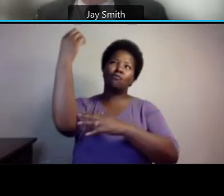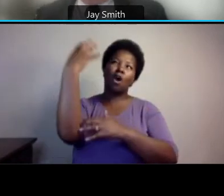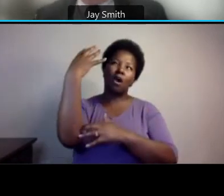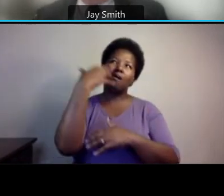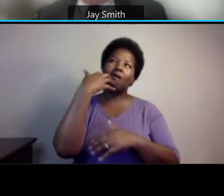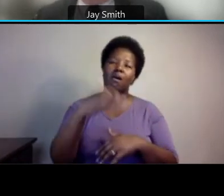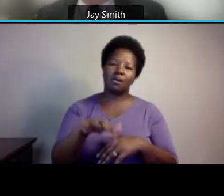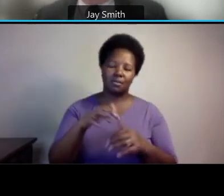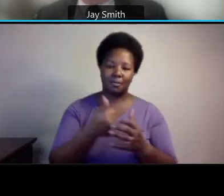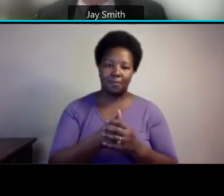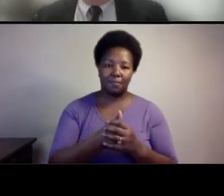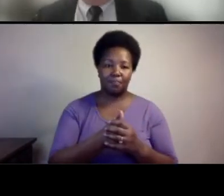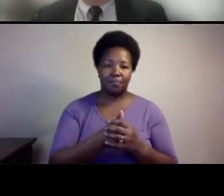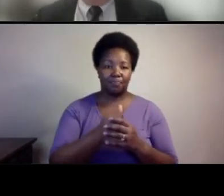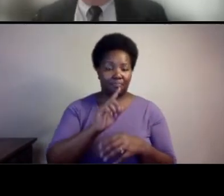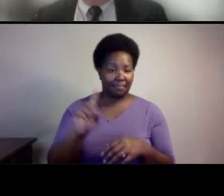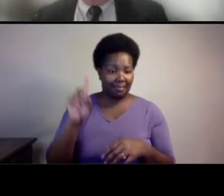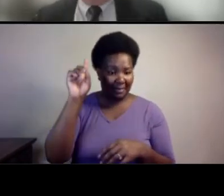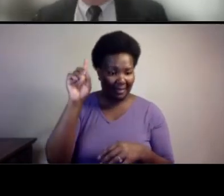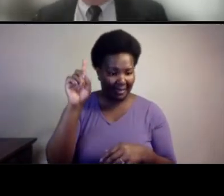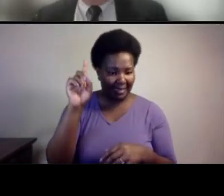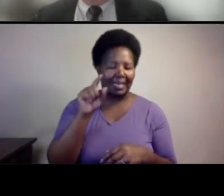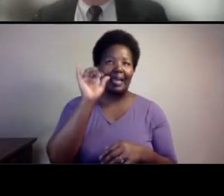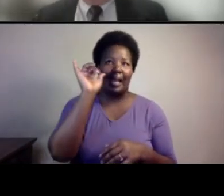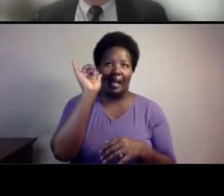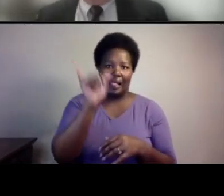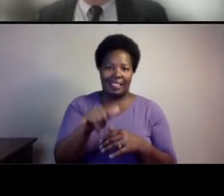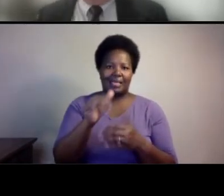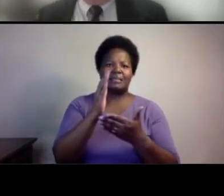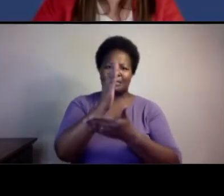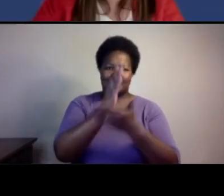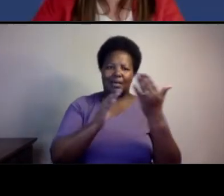i'll just add that that's something that was looked at by the landscape architecture